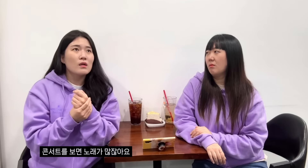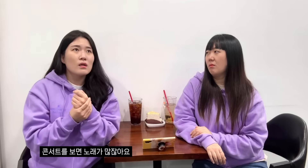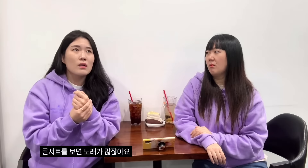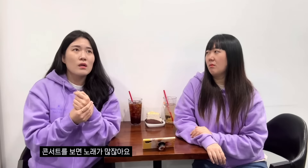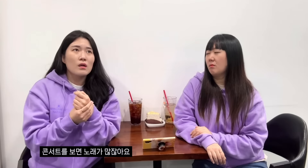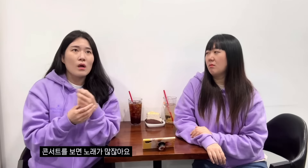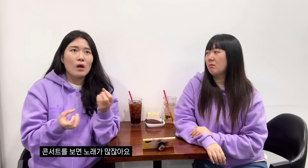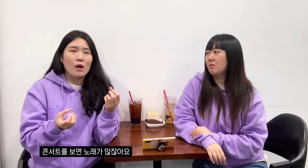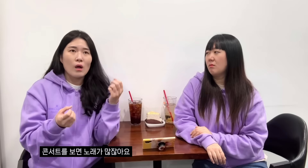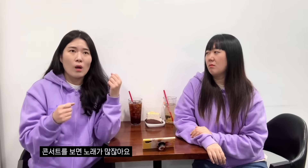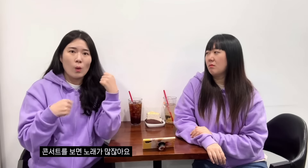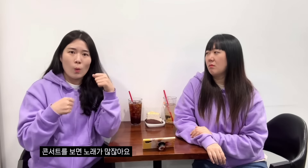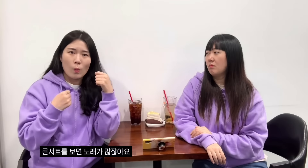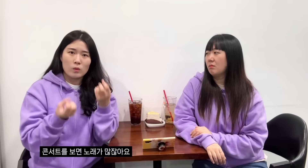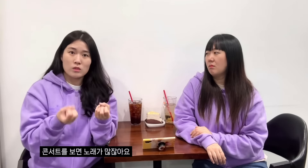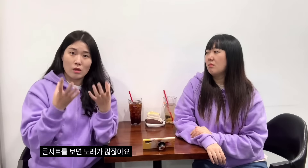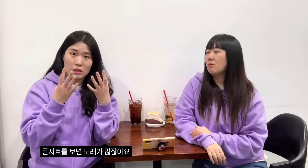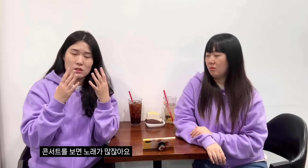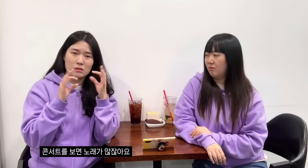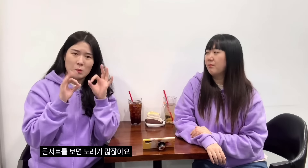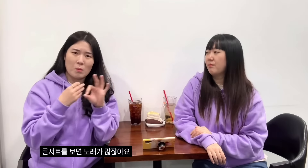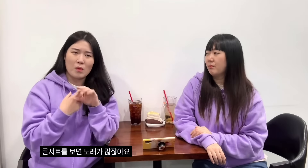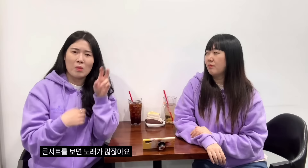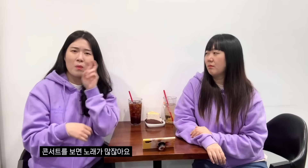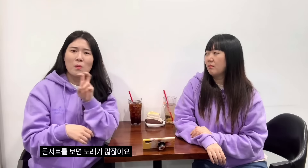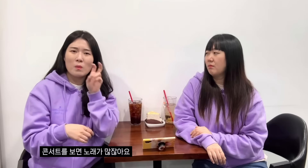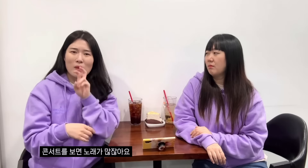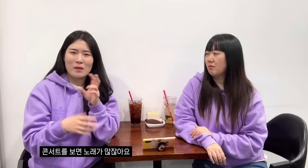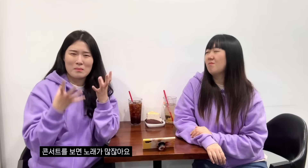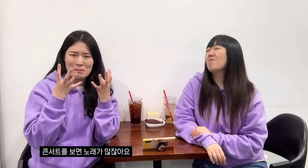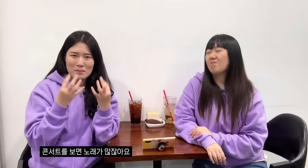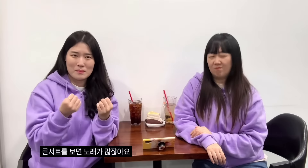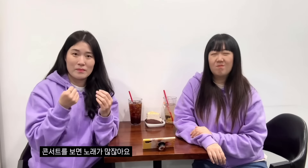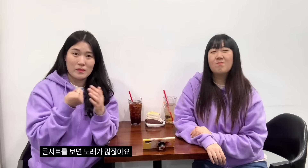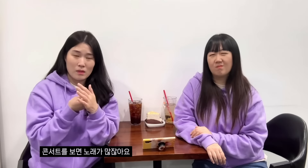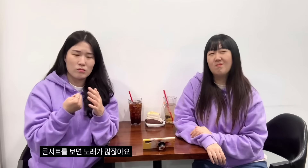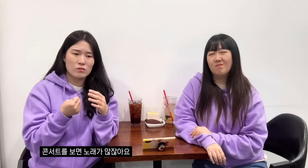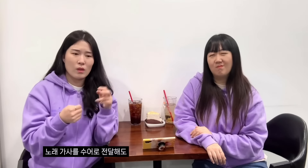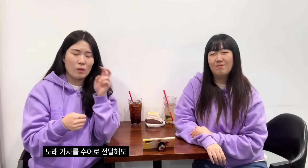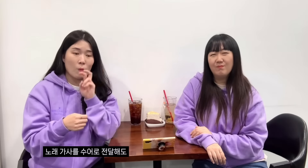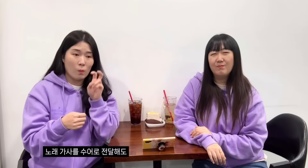but when you watch concerts, there are a lot of songs, right?